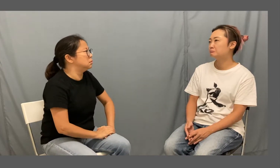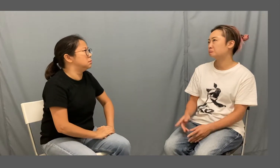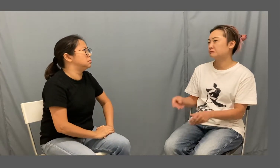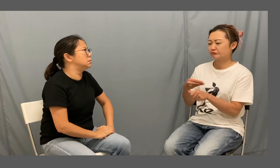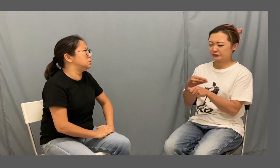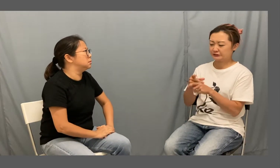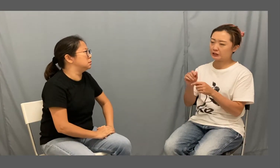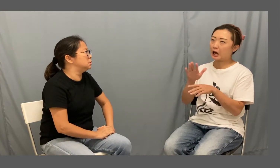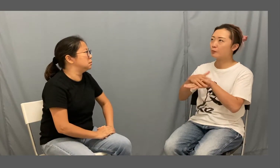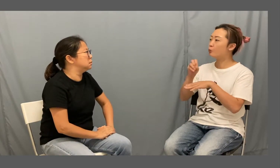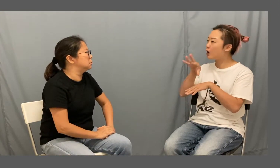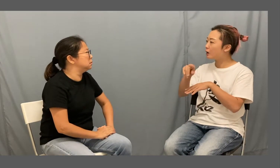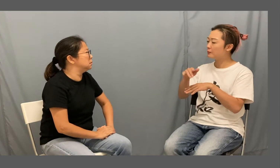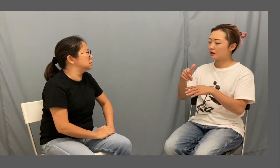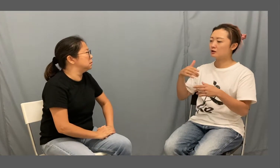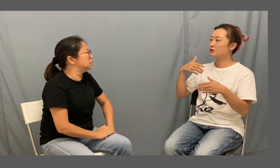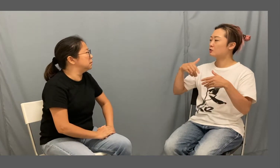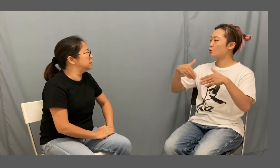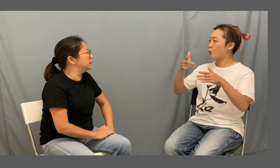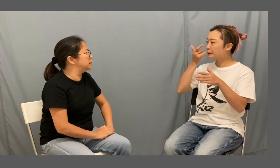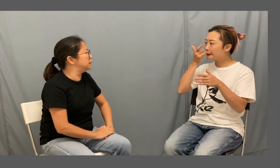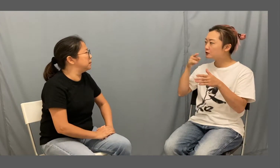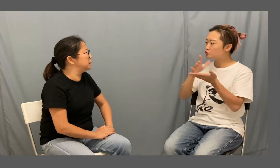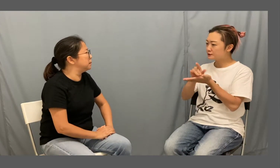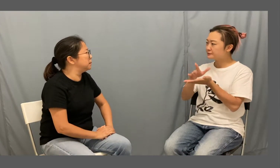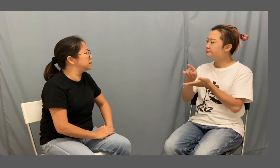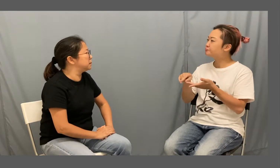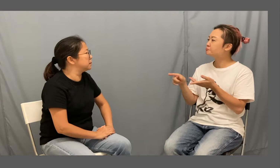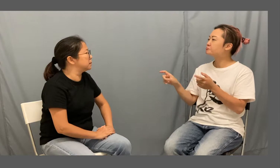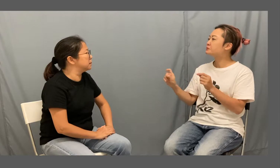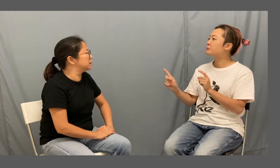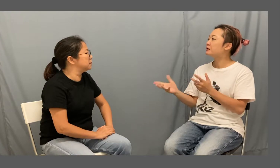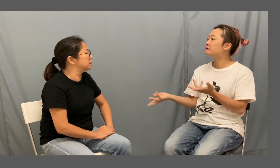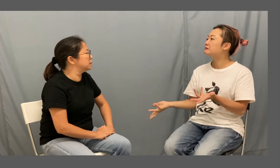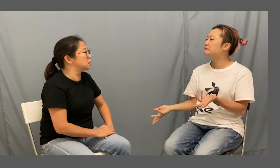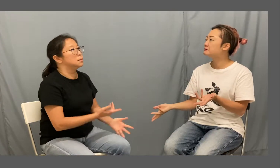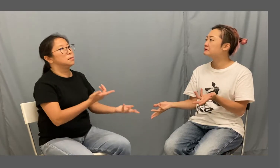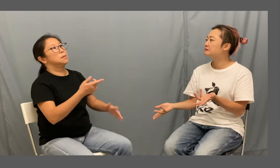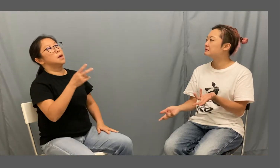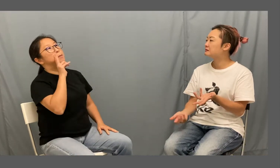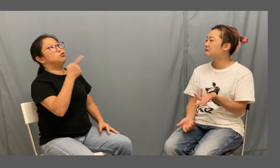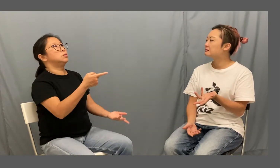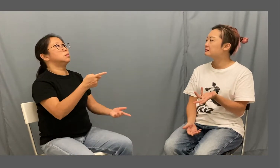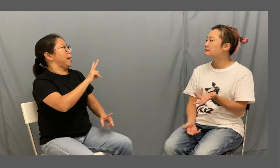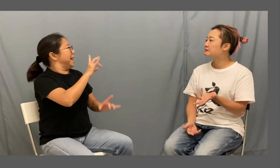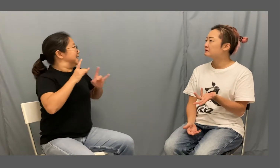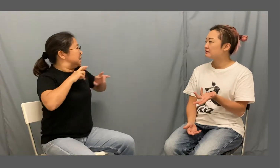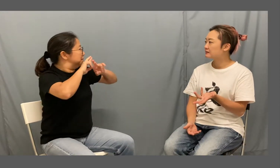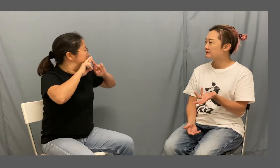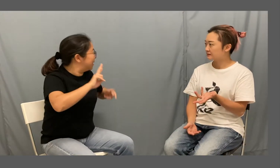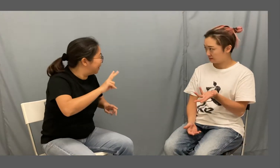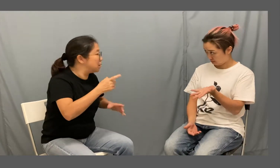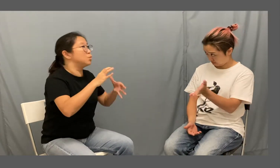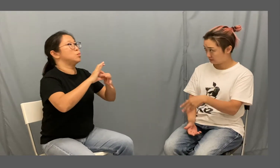Cat: You mentioned ethics and professionalism from your training. What are they? Lisa: For example, confidentiality,